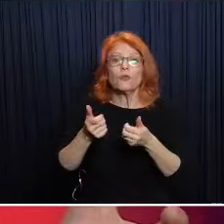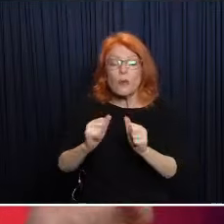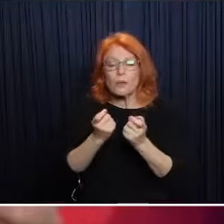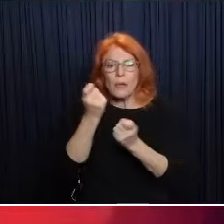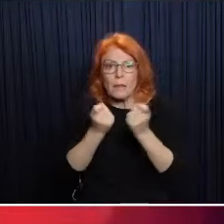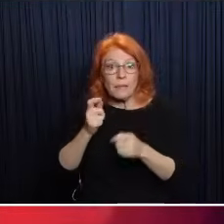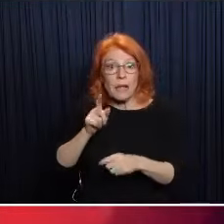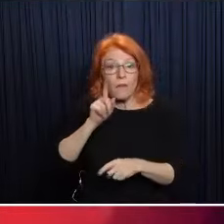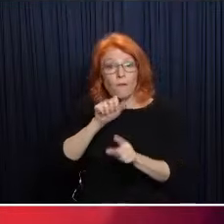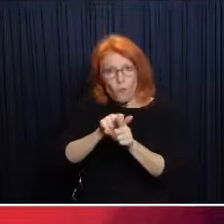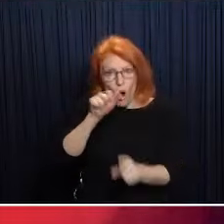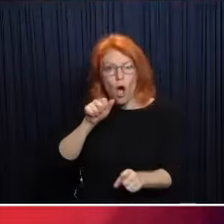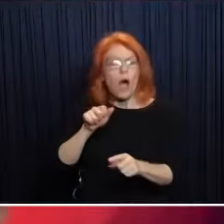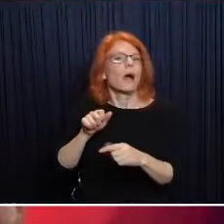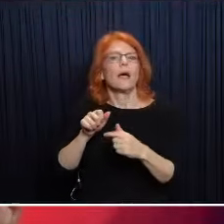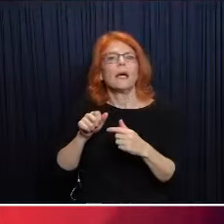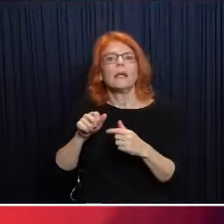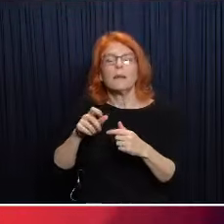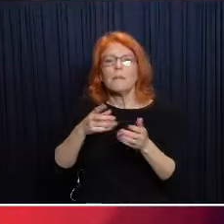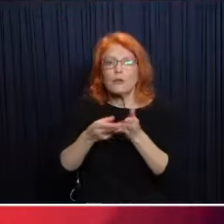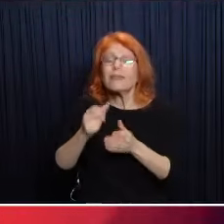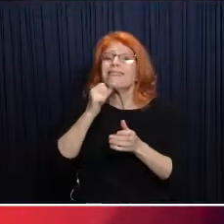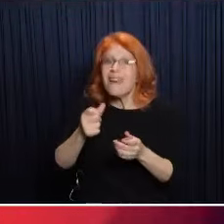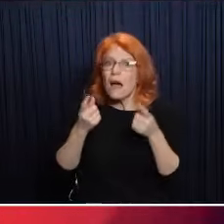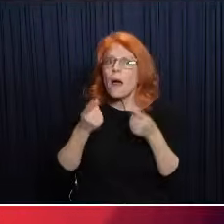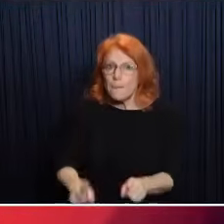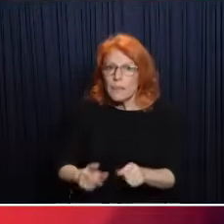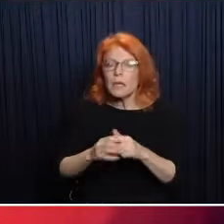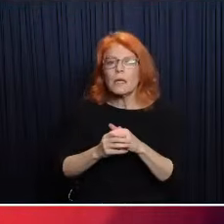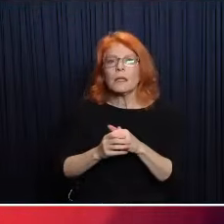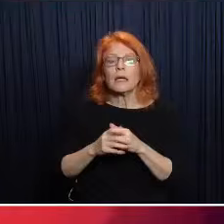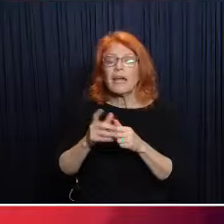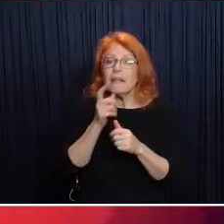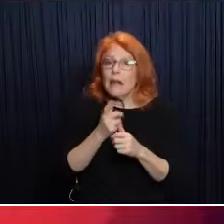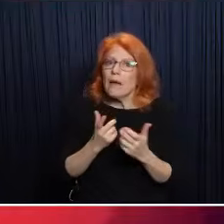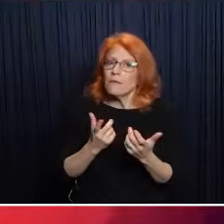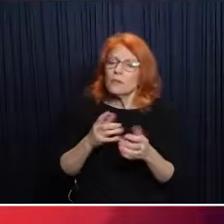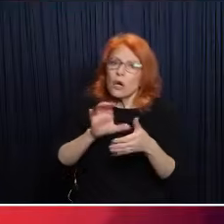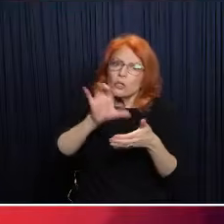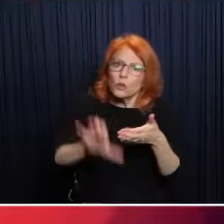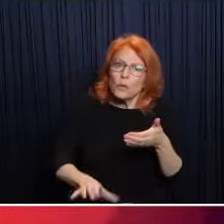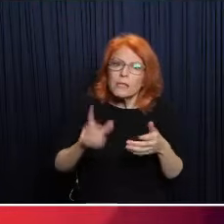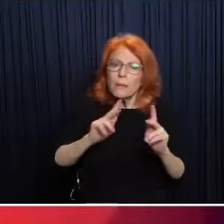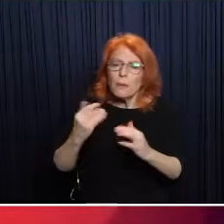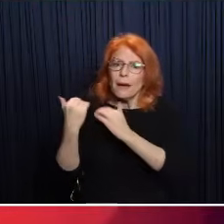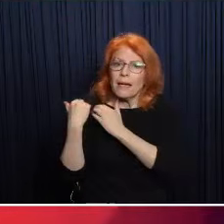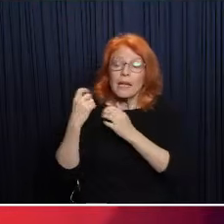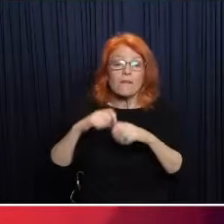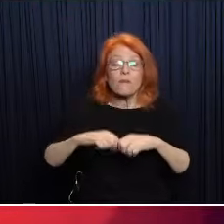SHOULDN'T DO THAT ARE ILLEGAL. WE HAVE TO MAKE SURE WE CREATE A SYSTEM WHERE YOU TRY TO